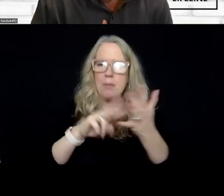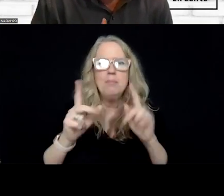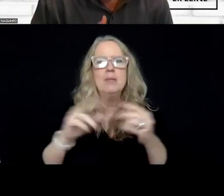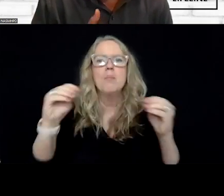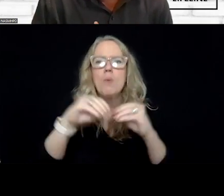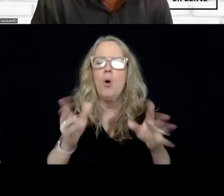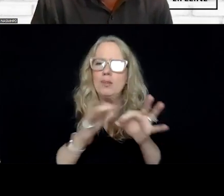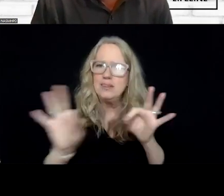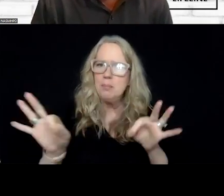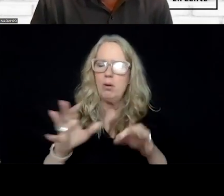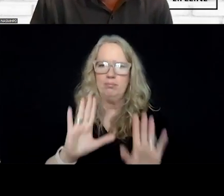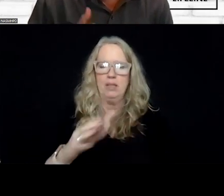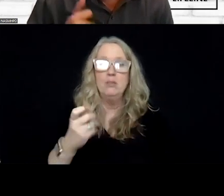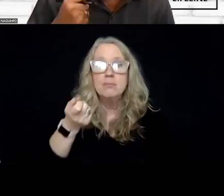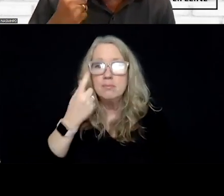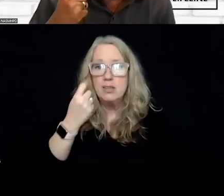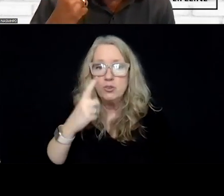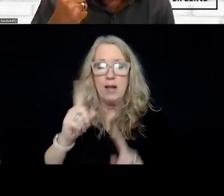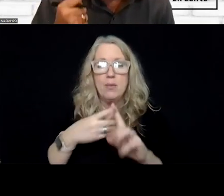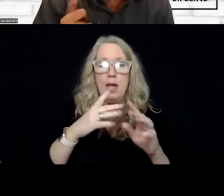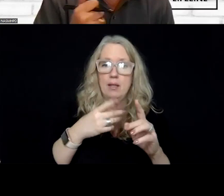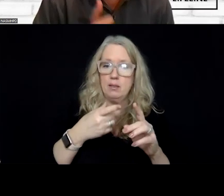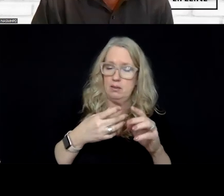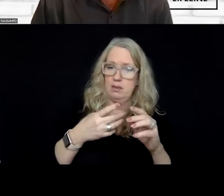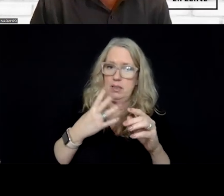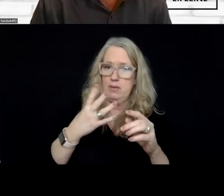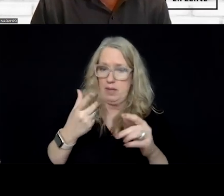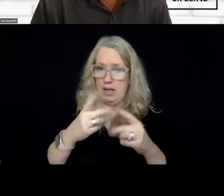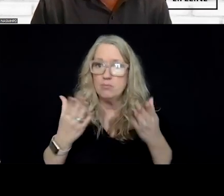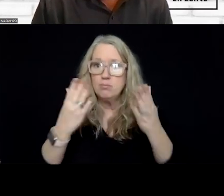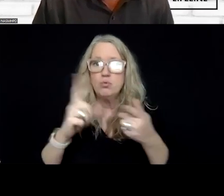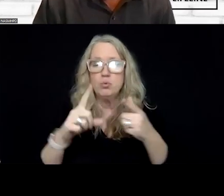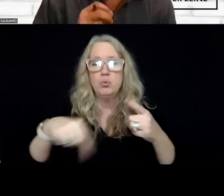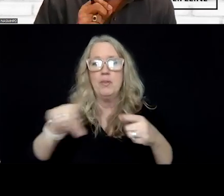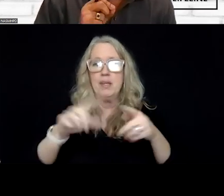SO THE QUESTION THAT WE HAVE TO THE AUDIENCE TODAY IS WE WANT YOU